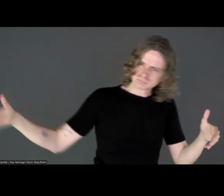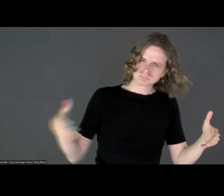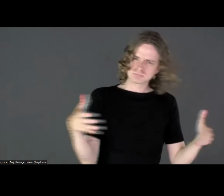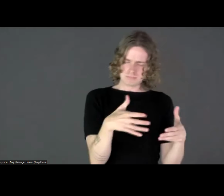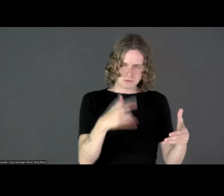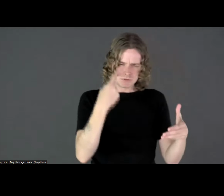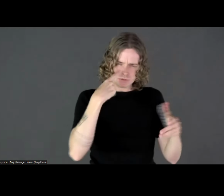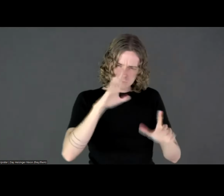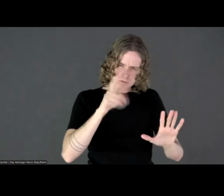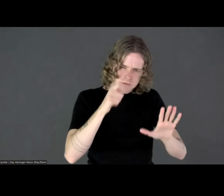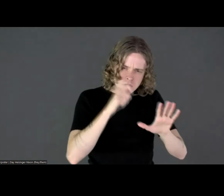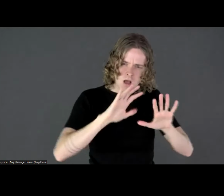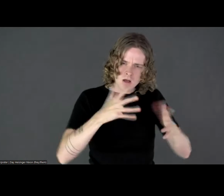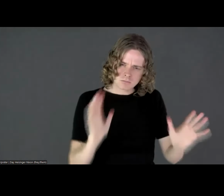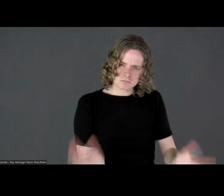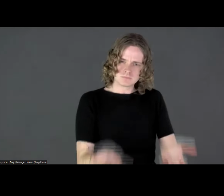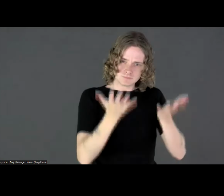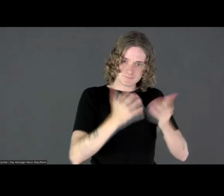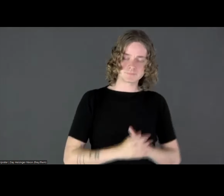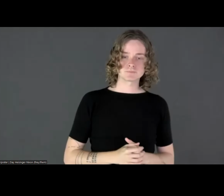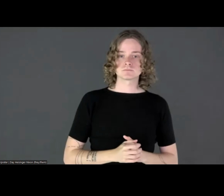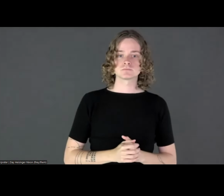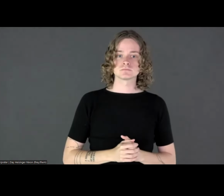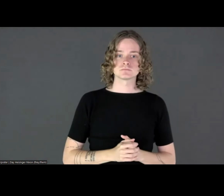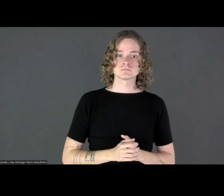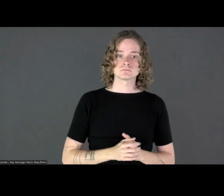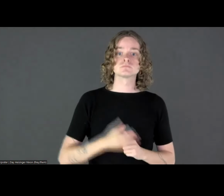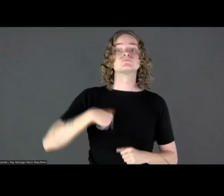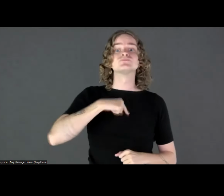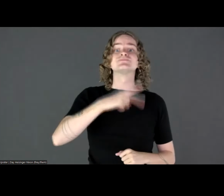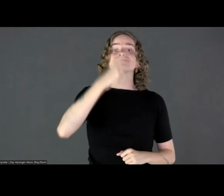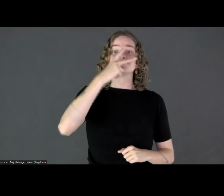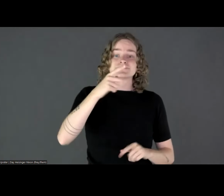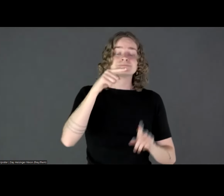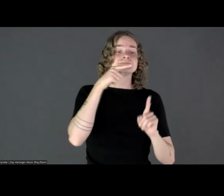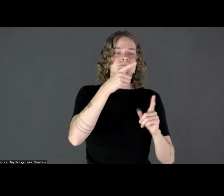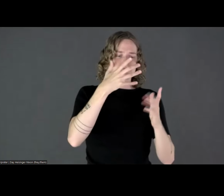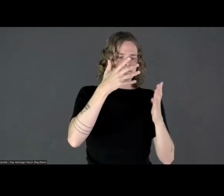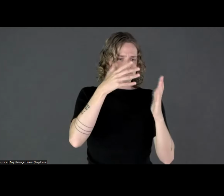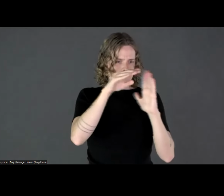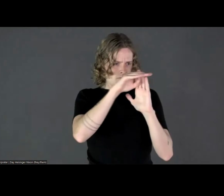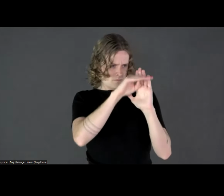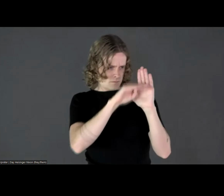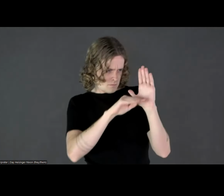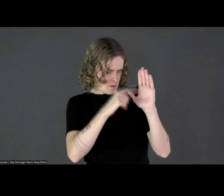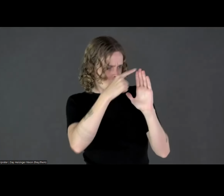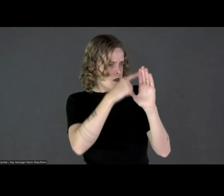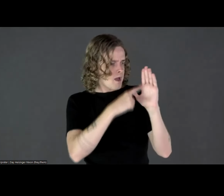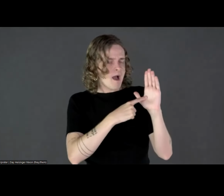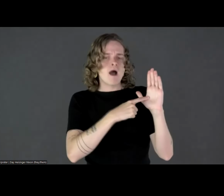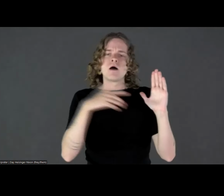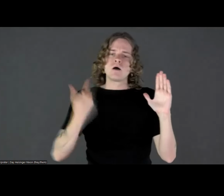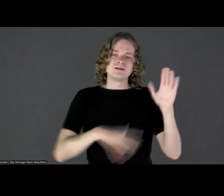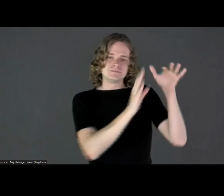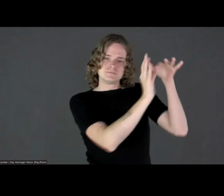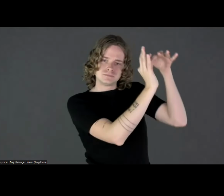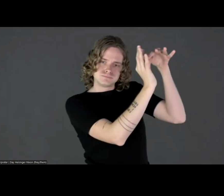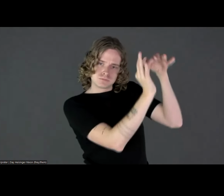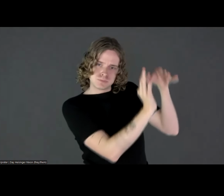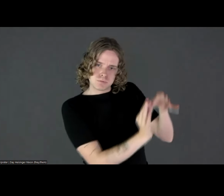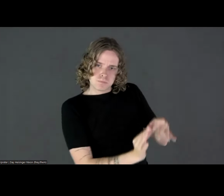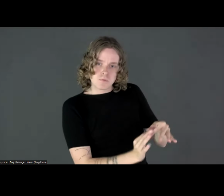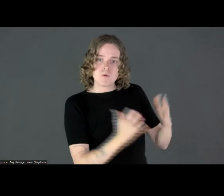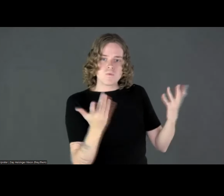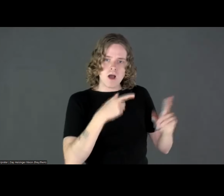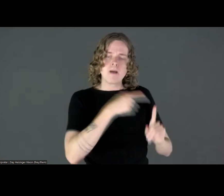trick for the IASC Guidelines is the meaningful participation and partnership with and empowering